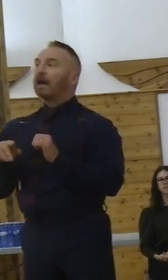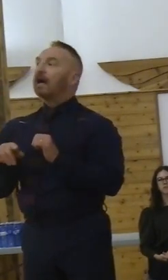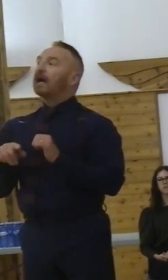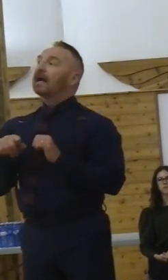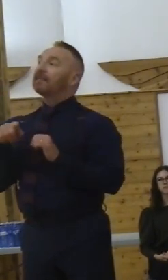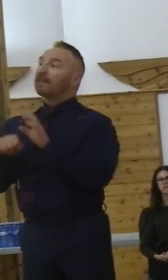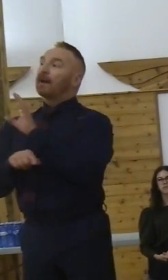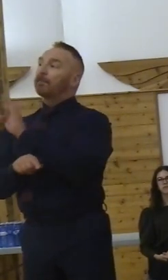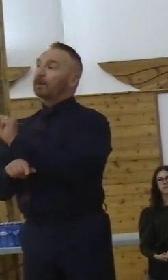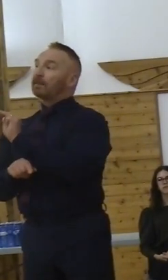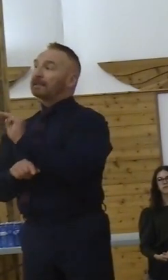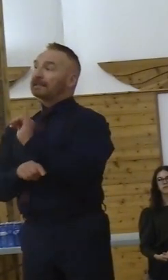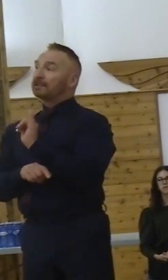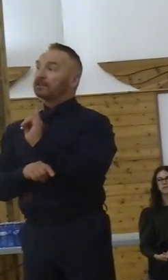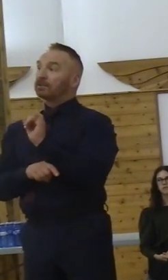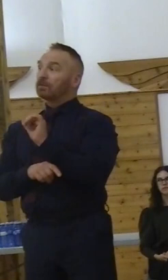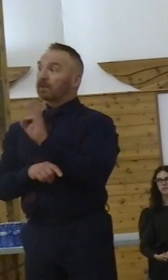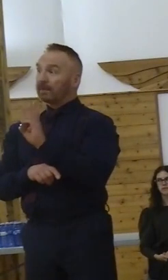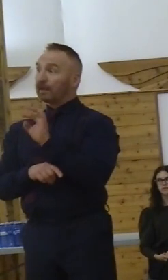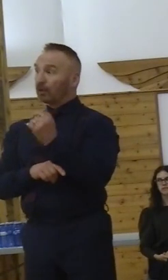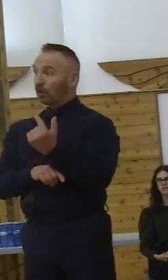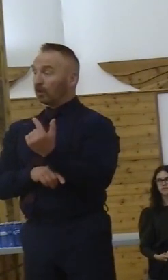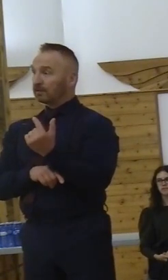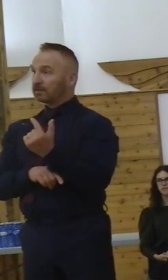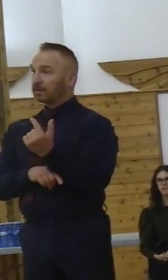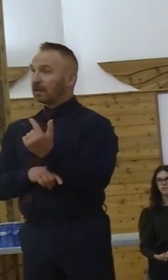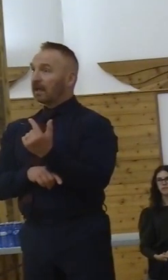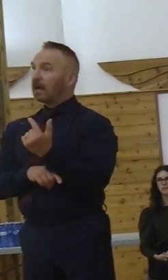Because these are a lot of challenges.